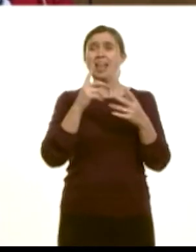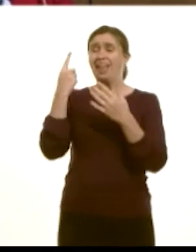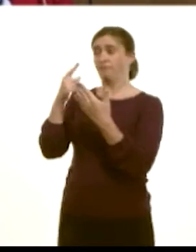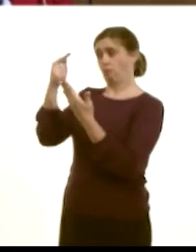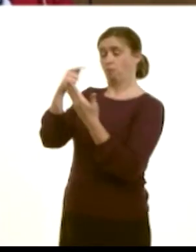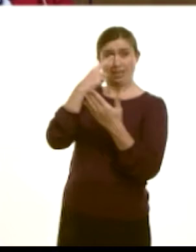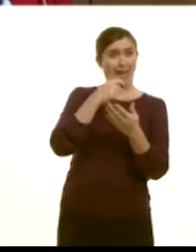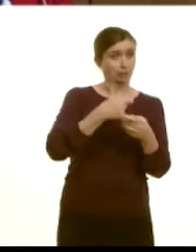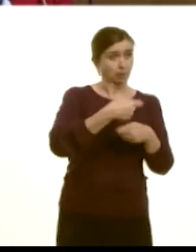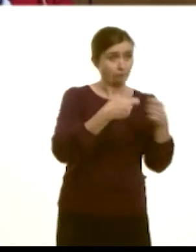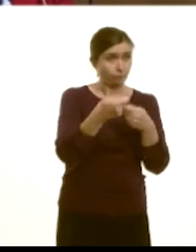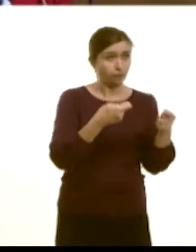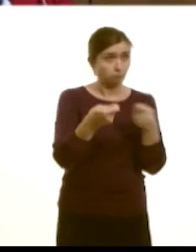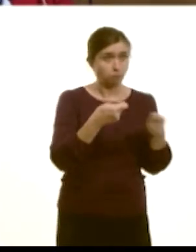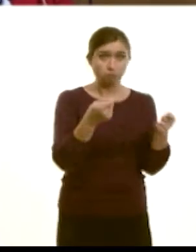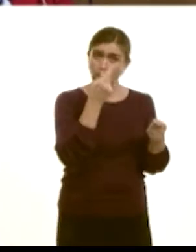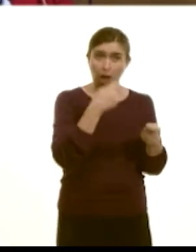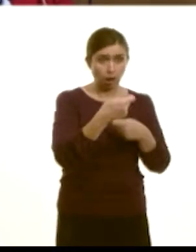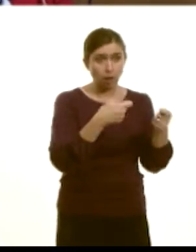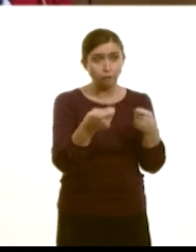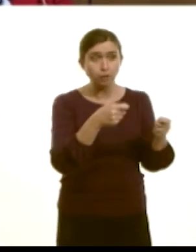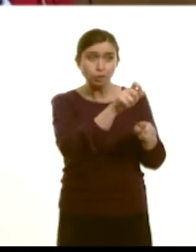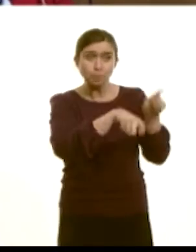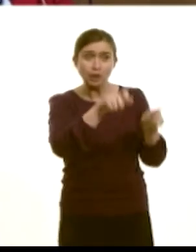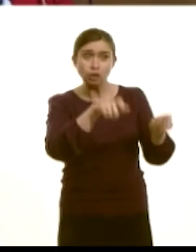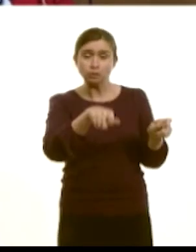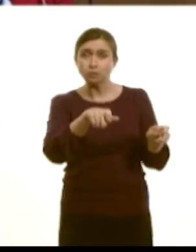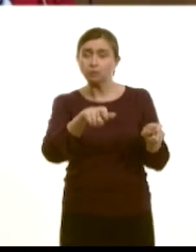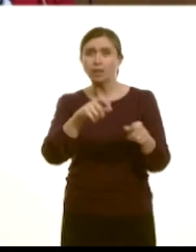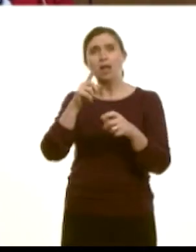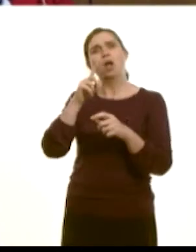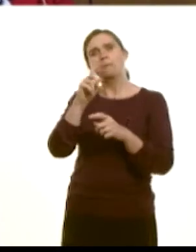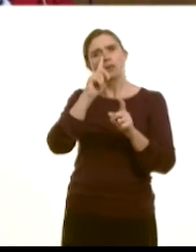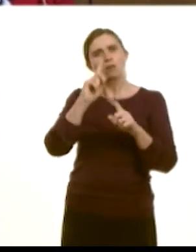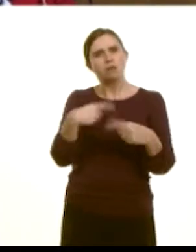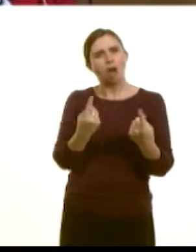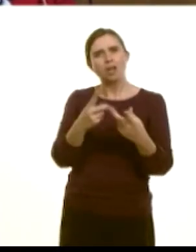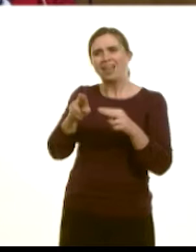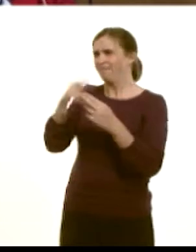I remember that he said to me that it was technically possible for doctors to prescribe,